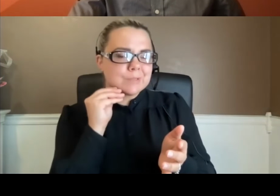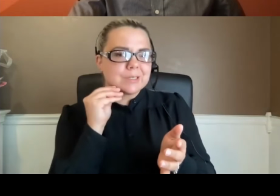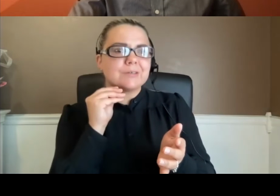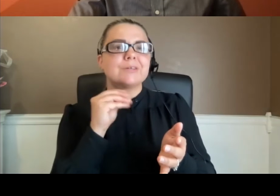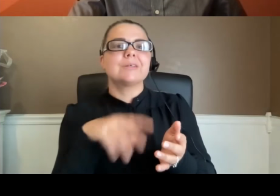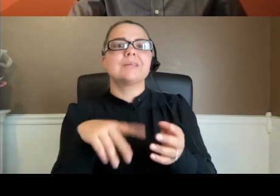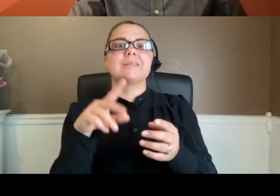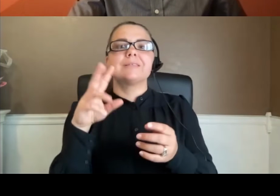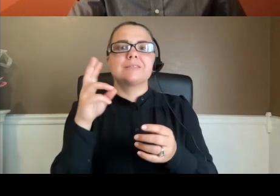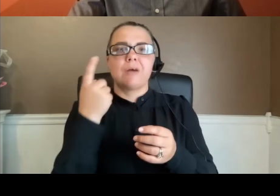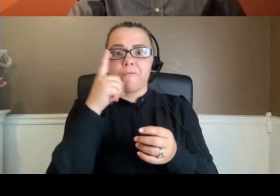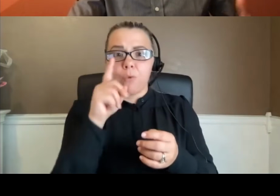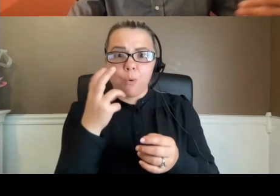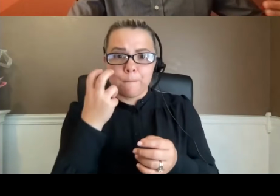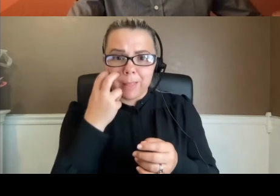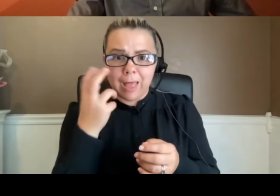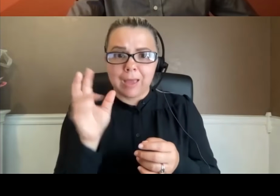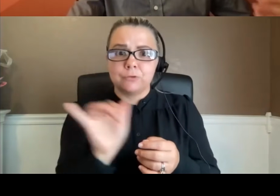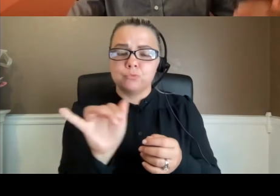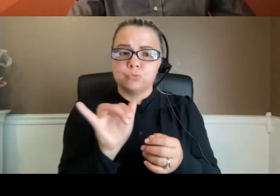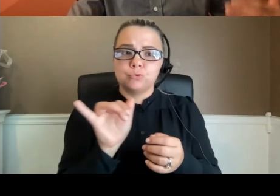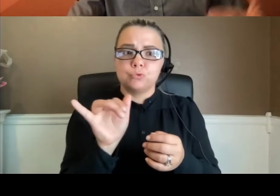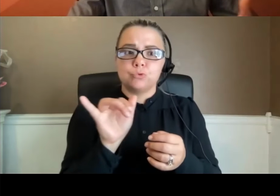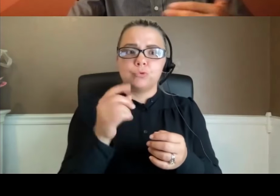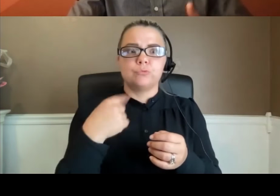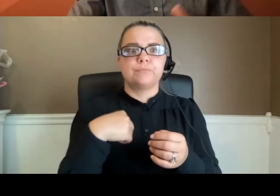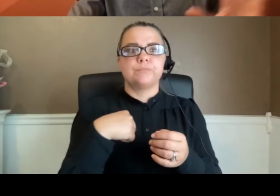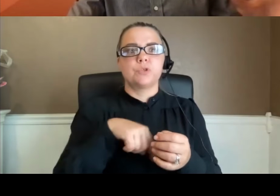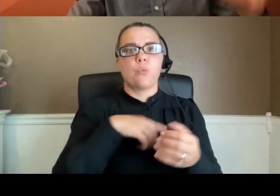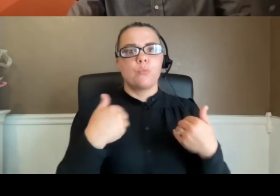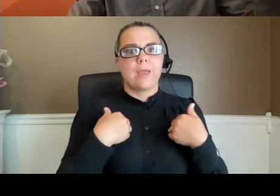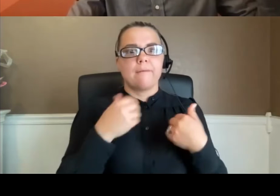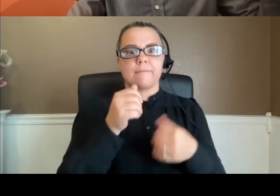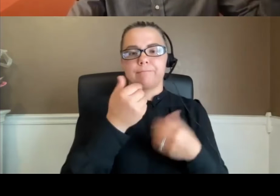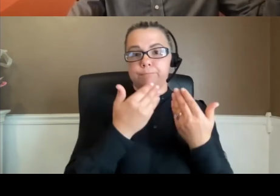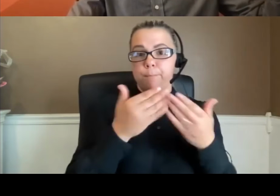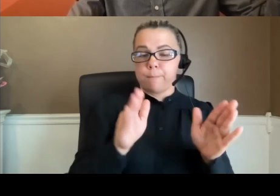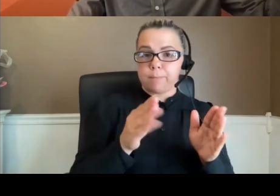So we've got public two-year colleges. So here I'm going to read through three points